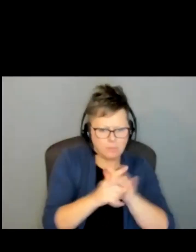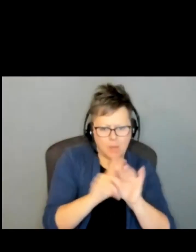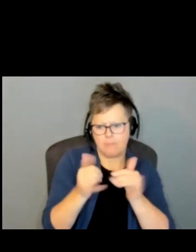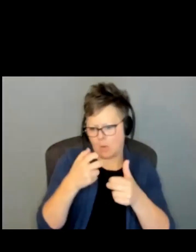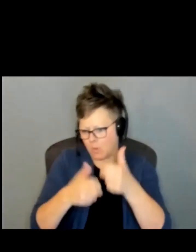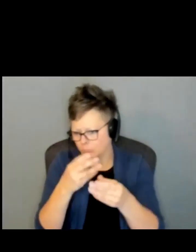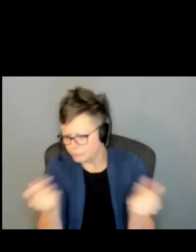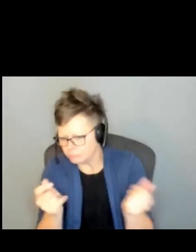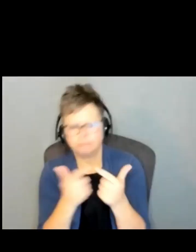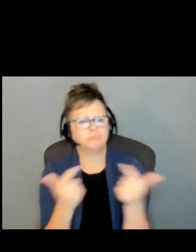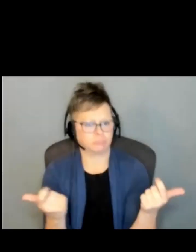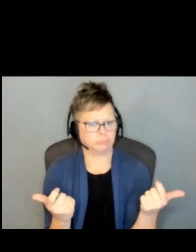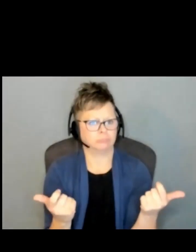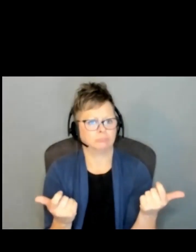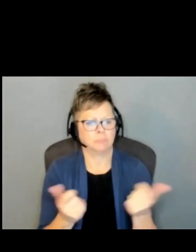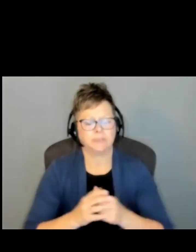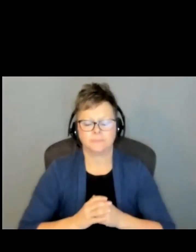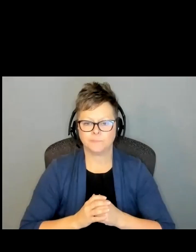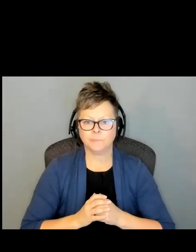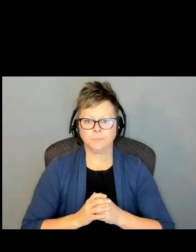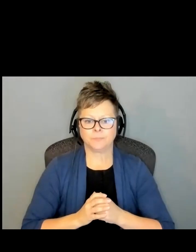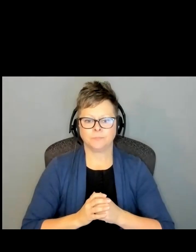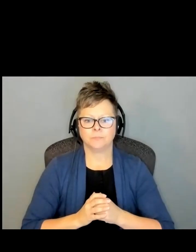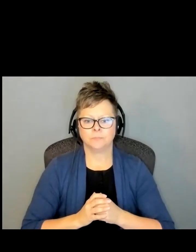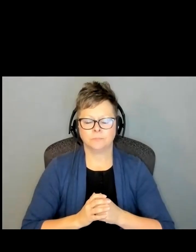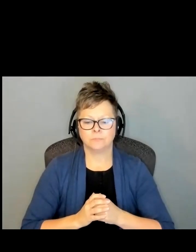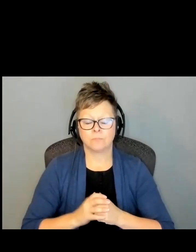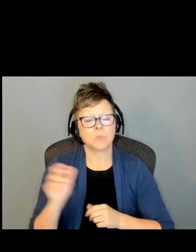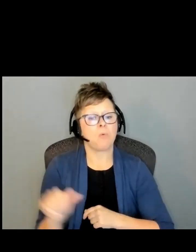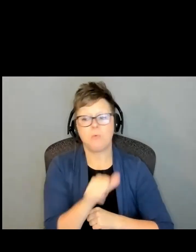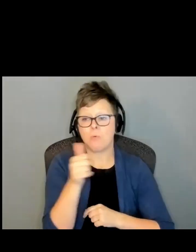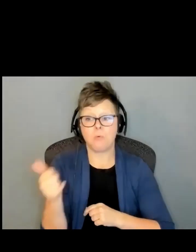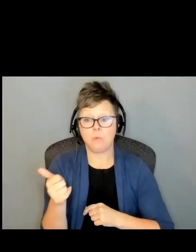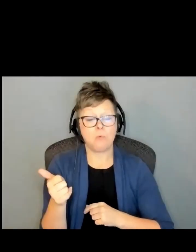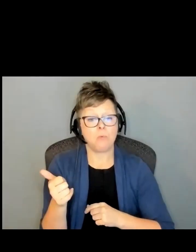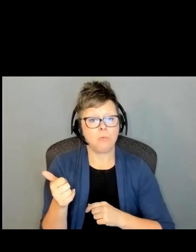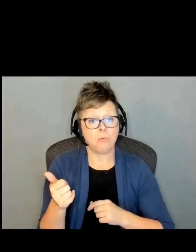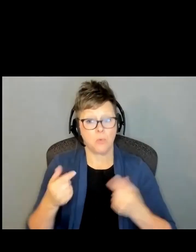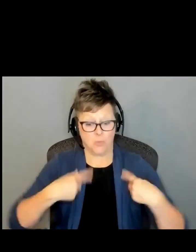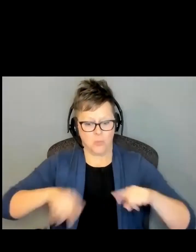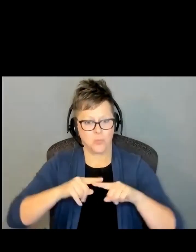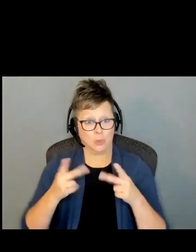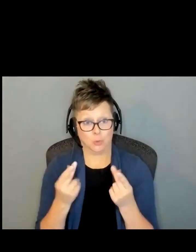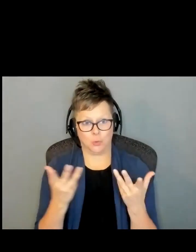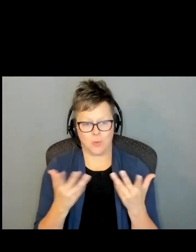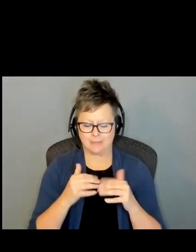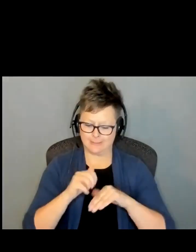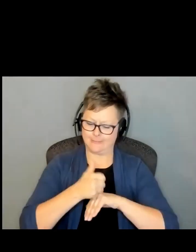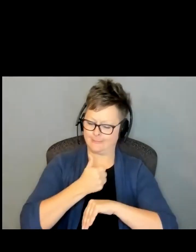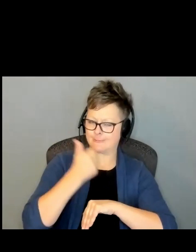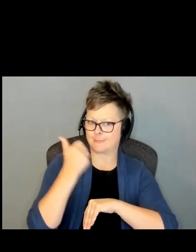The other pieces that we have been able to deliberately inject was that the understanding